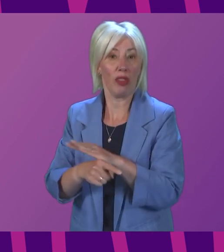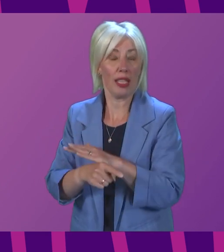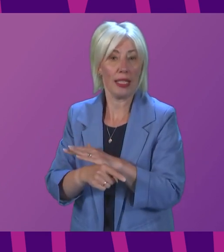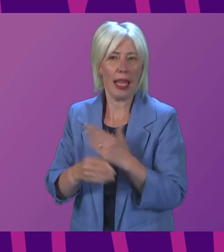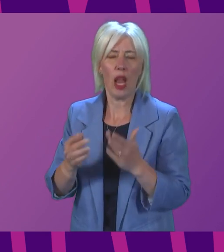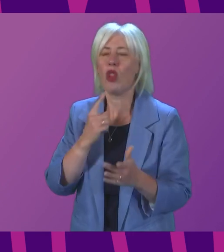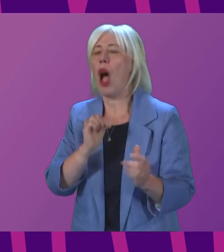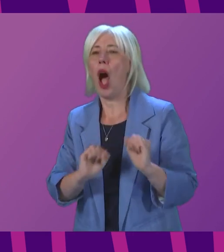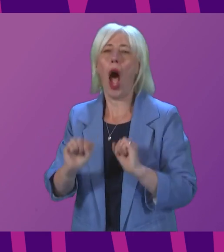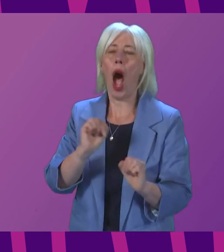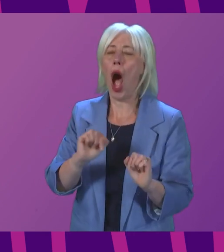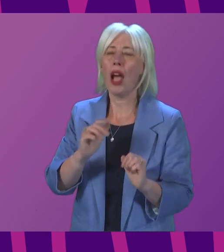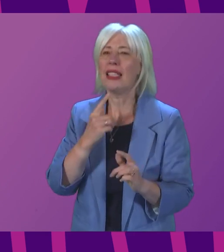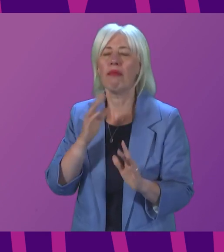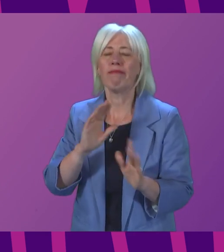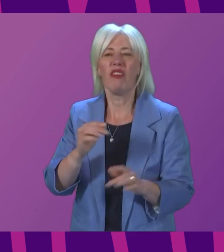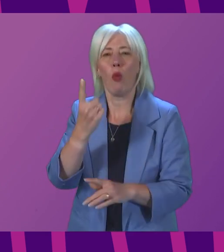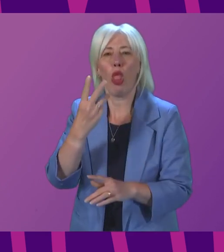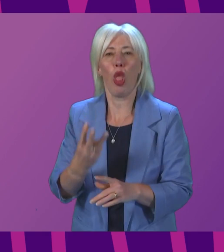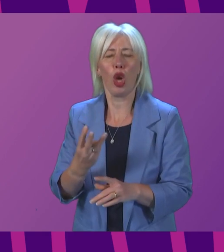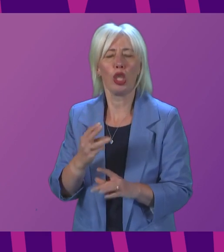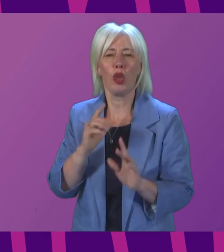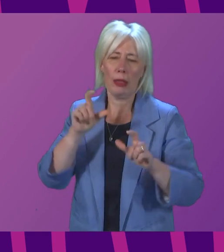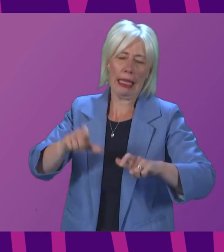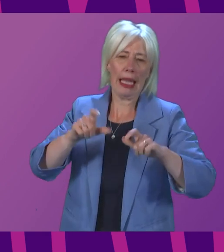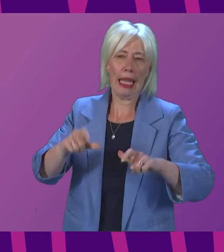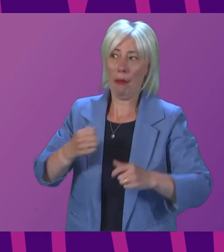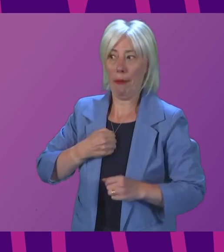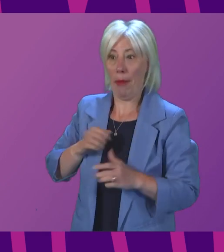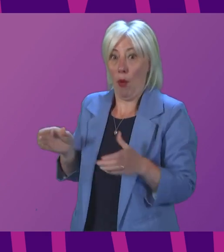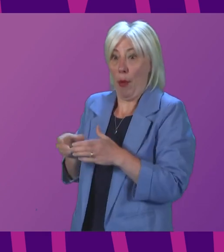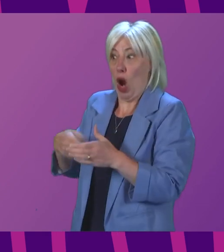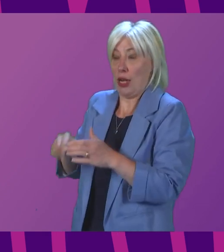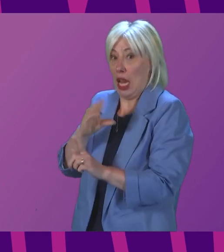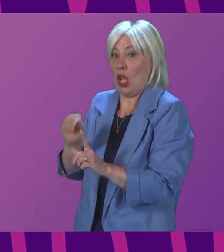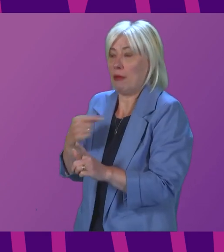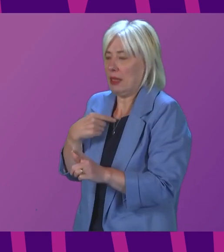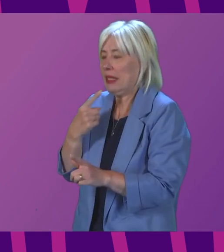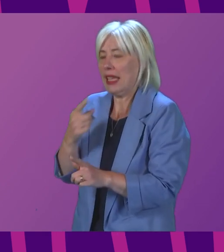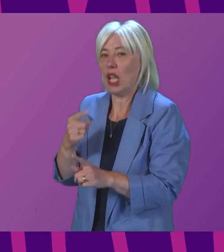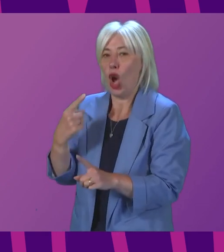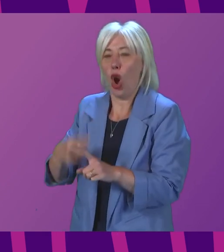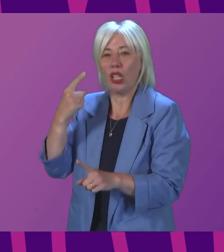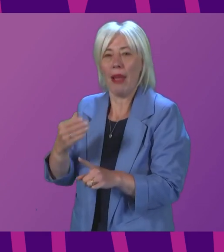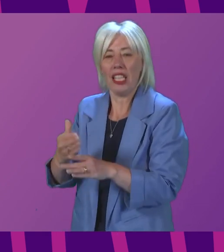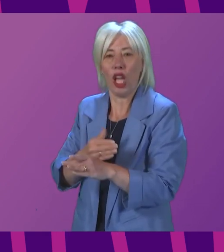out of prison after they have served just a third of their sentence. Our party is clear on that: we believe that automatic early release is not fair—it is